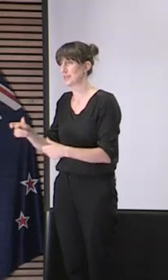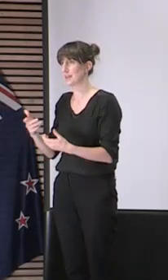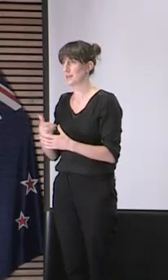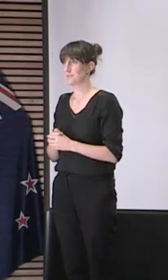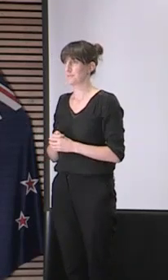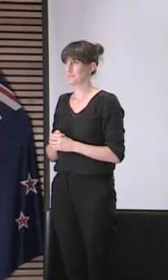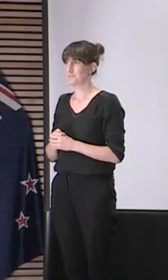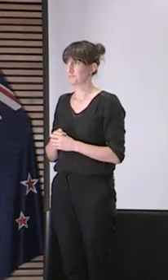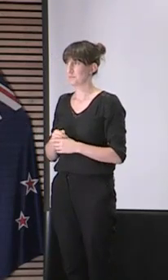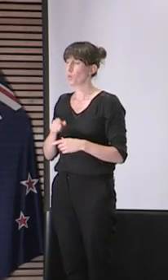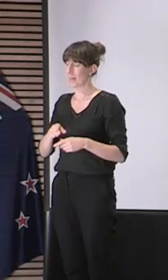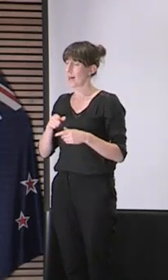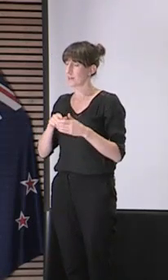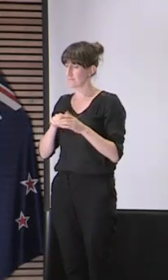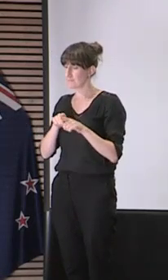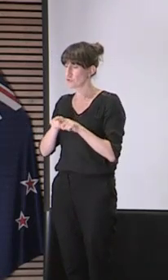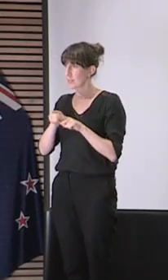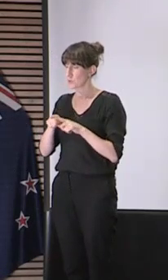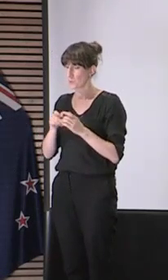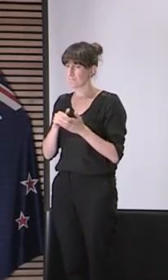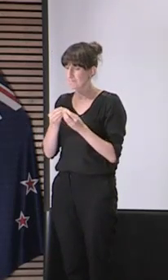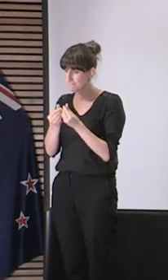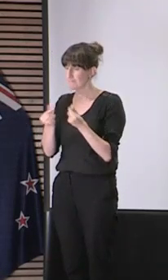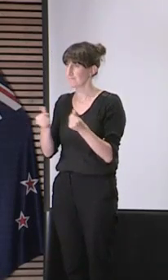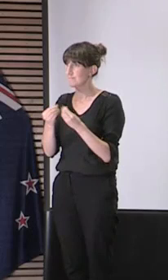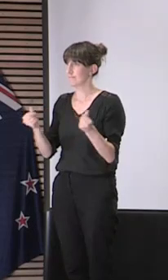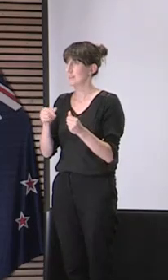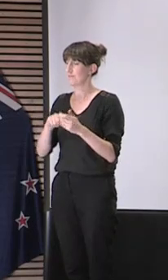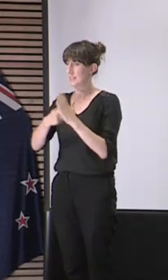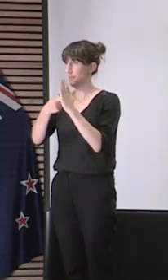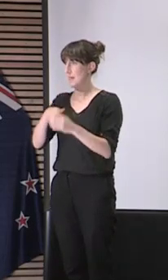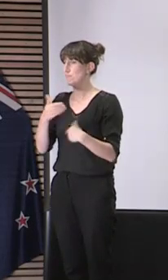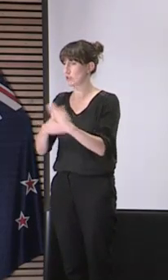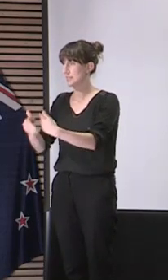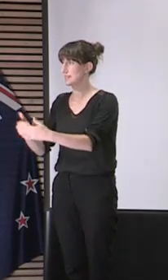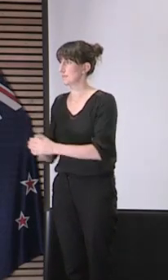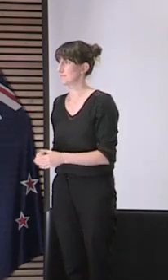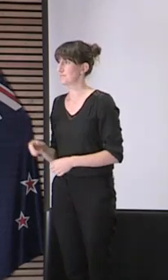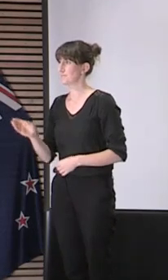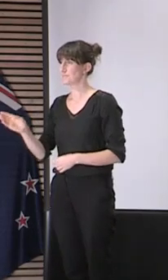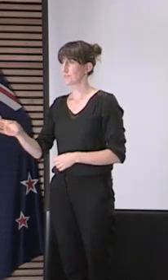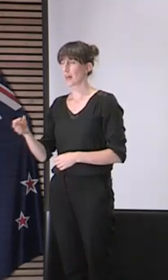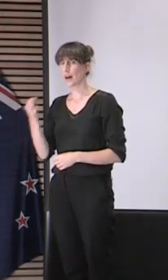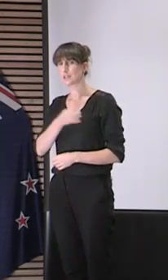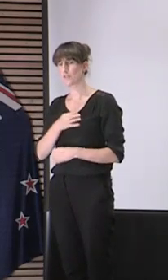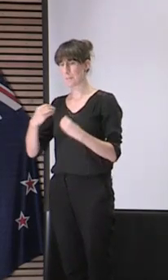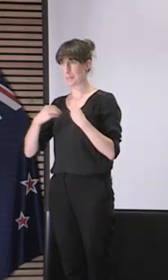are working to make sure that information reaches people even in the processing has already been done. Would you consider...